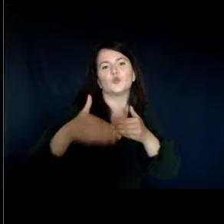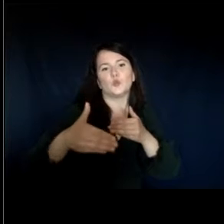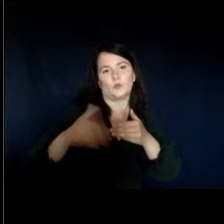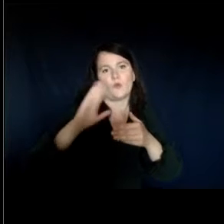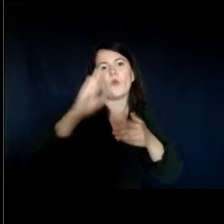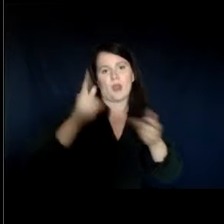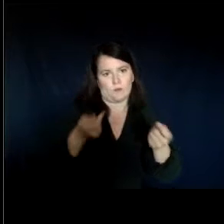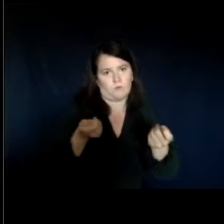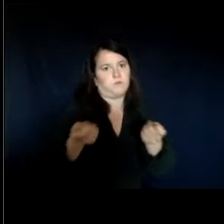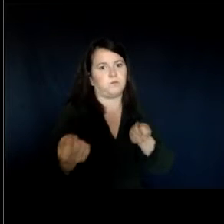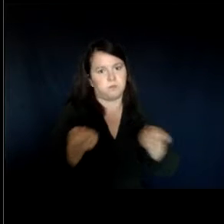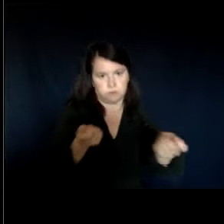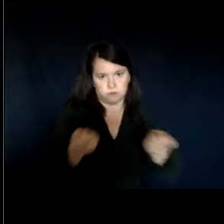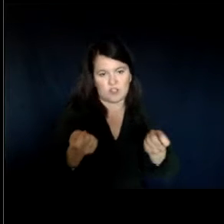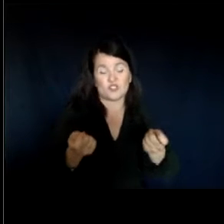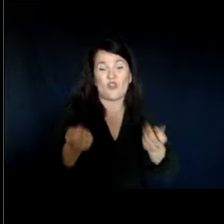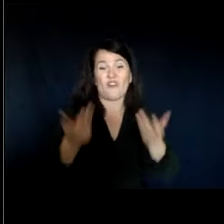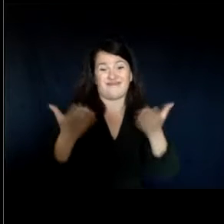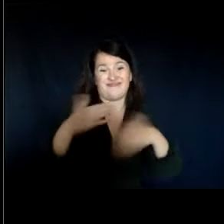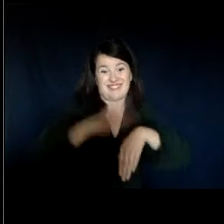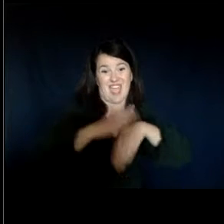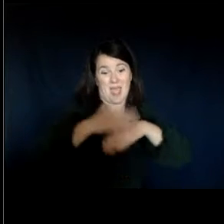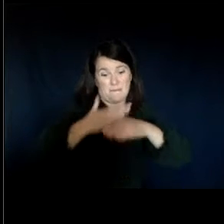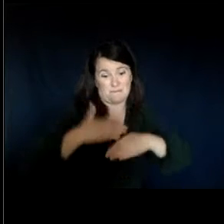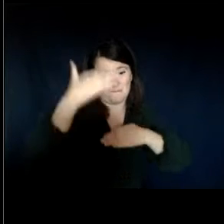And as it was announced already,